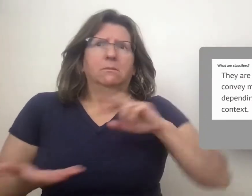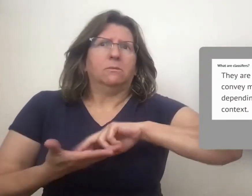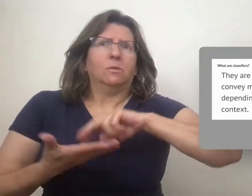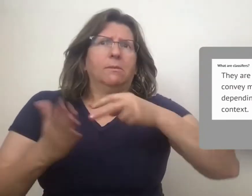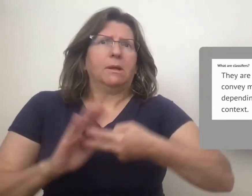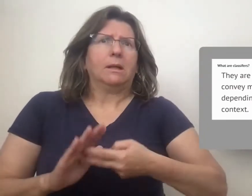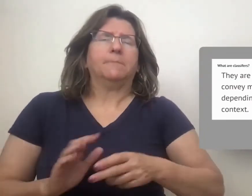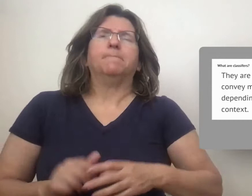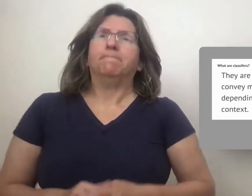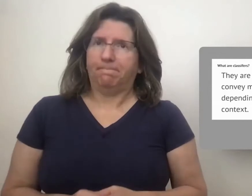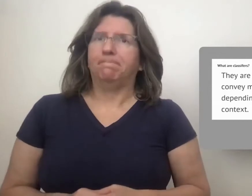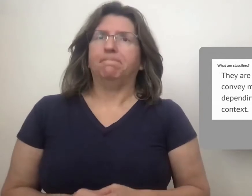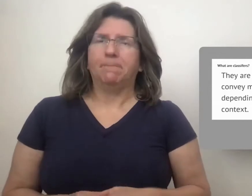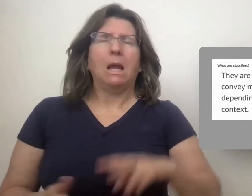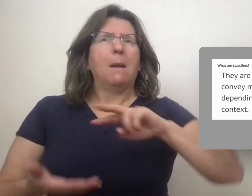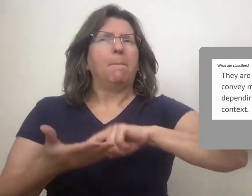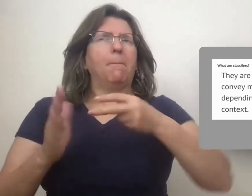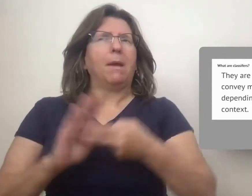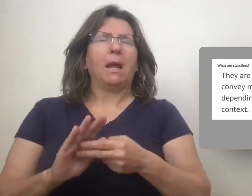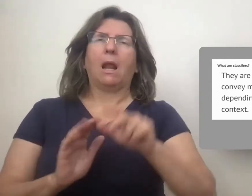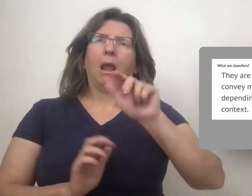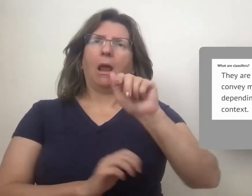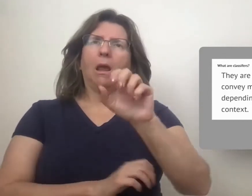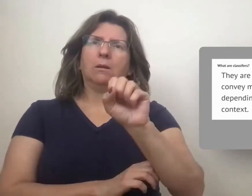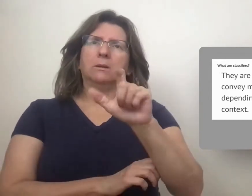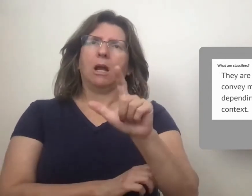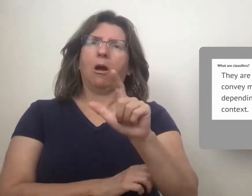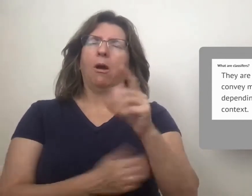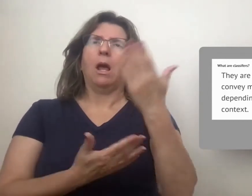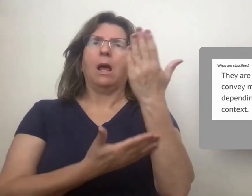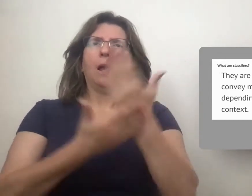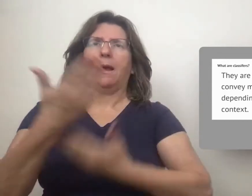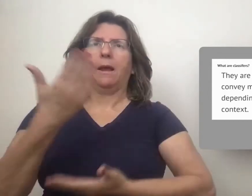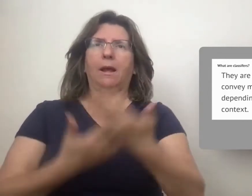So what's the purpose of classifiers?